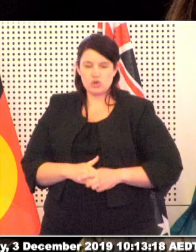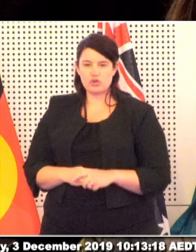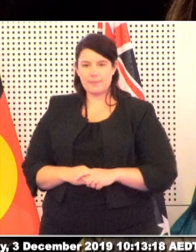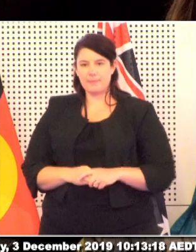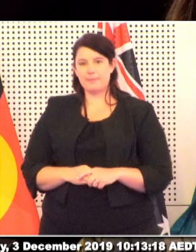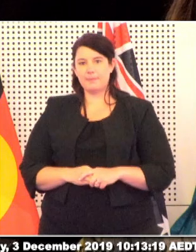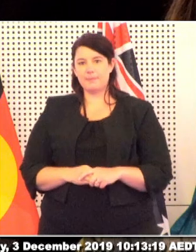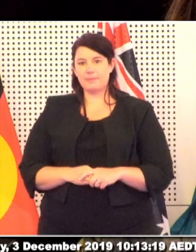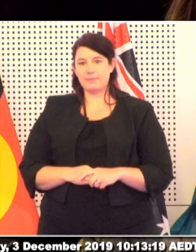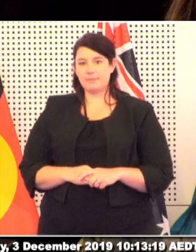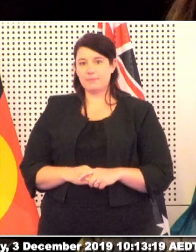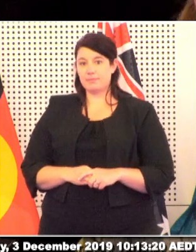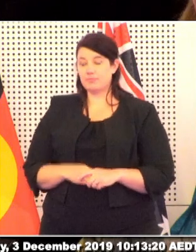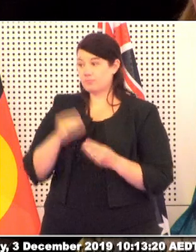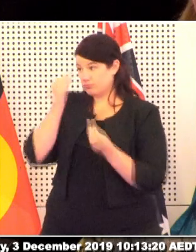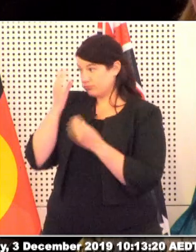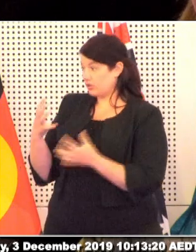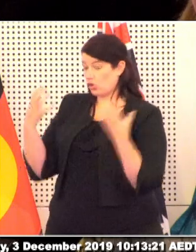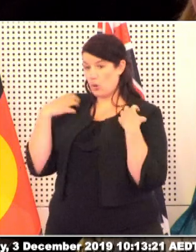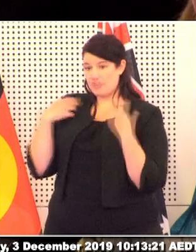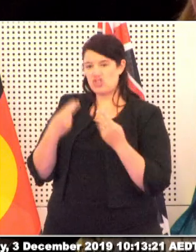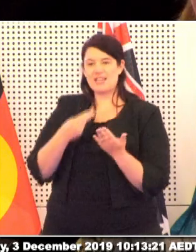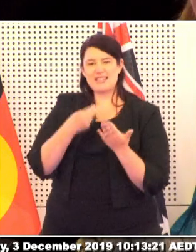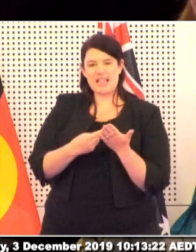Commissioners, that statement is at tab 66 of the tender bundle and